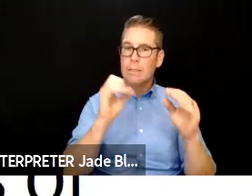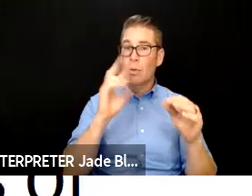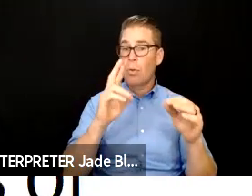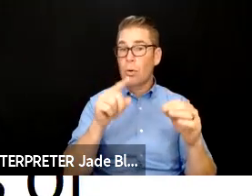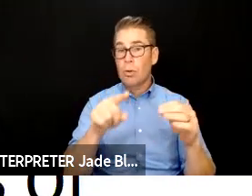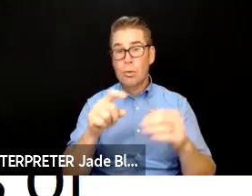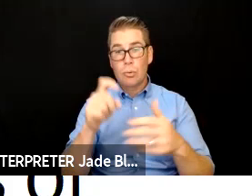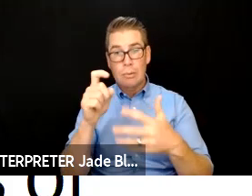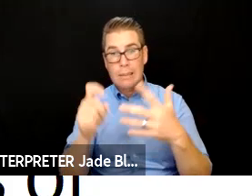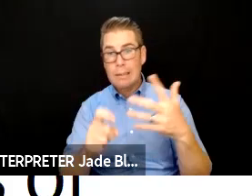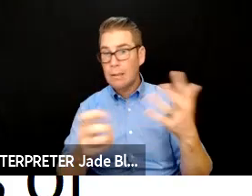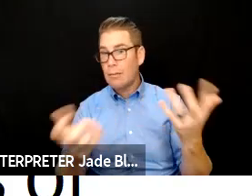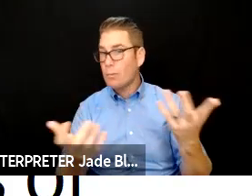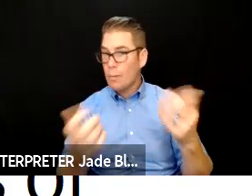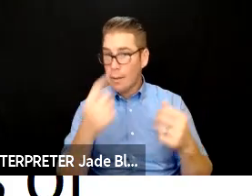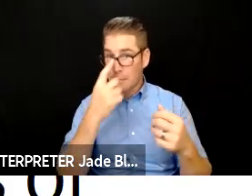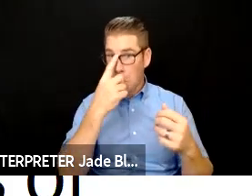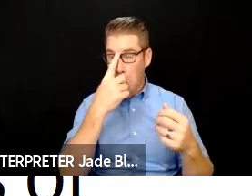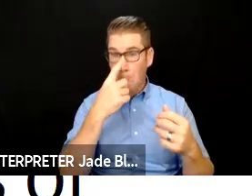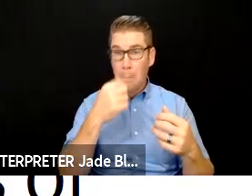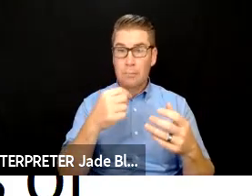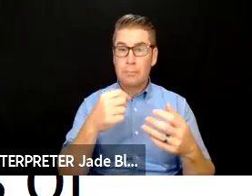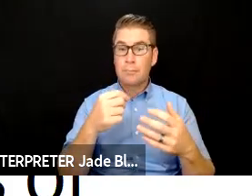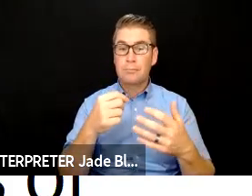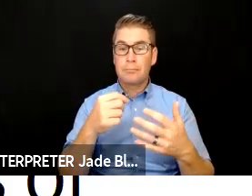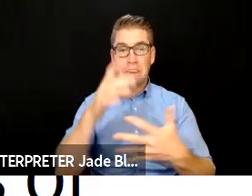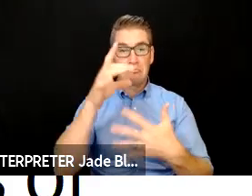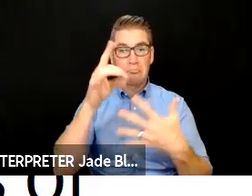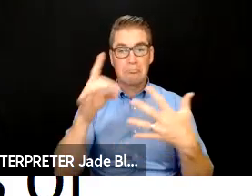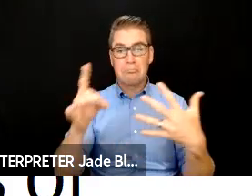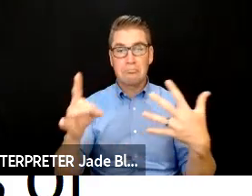Sally Potter: Um, one option is just to find a replacement